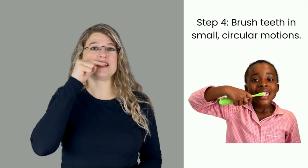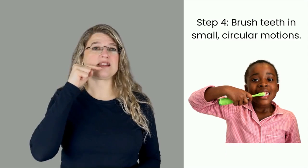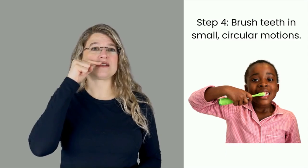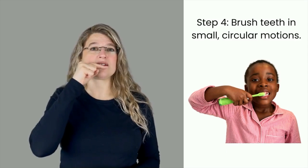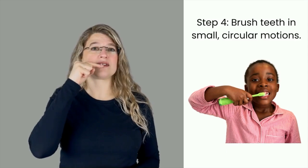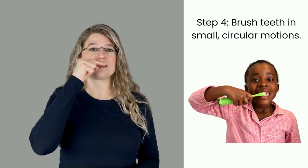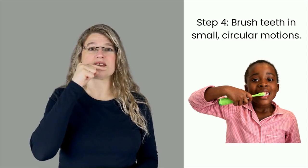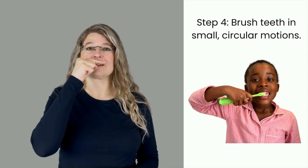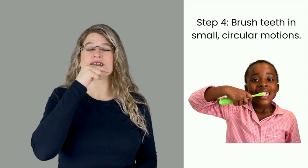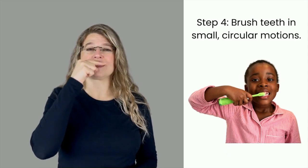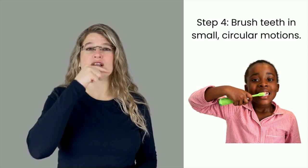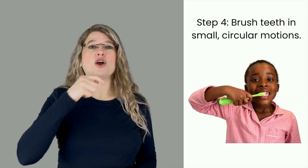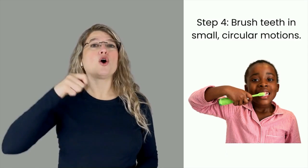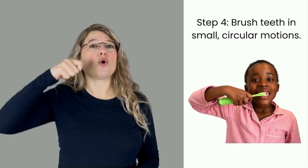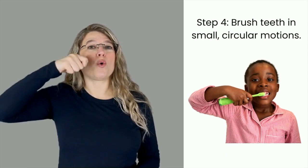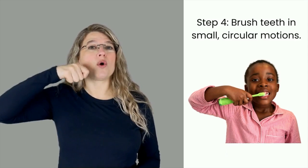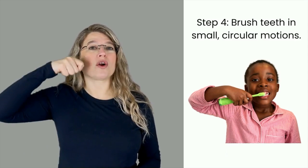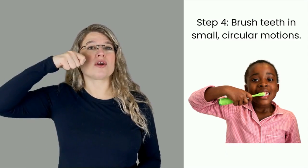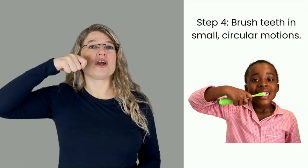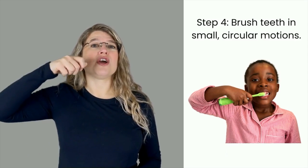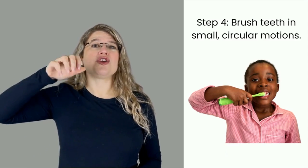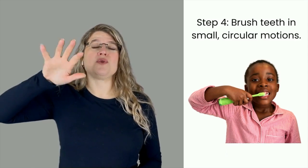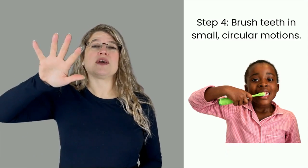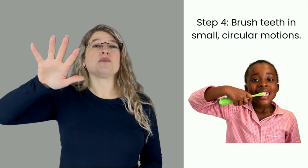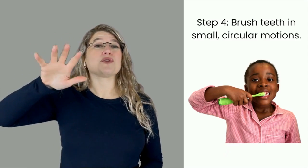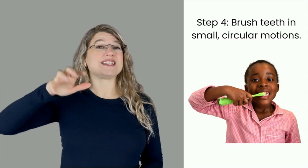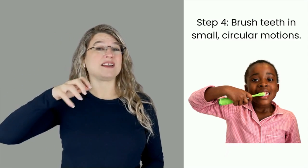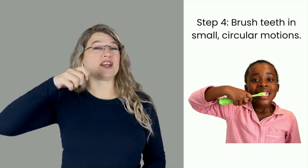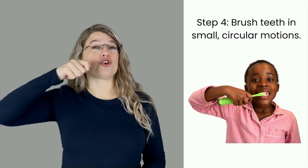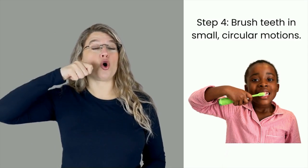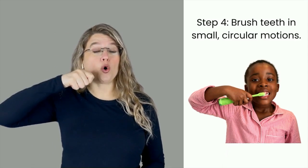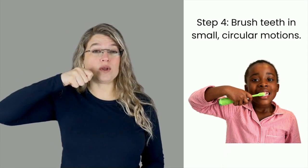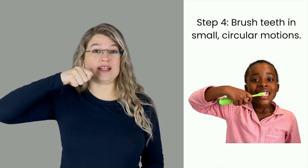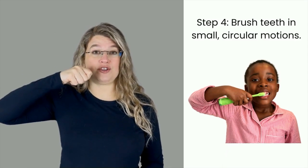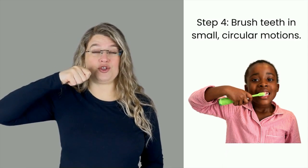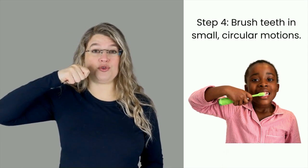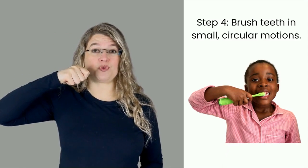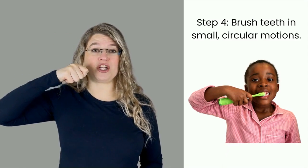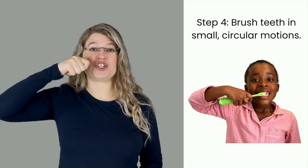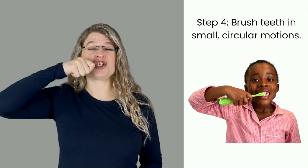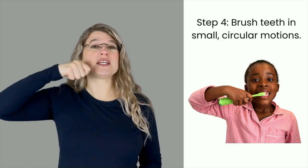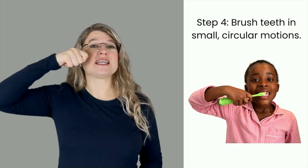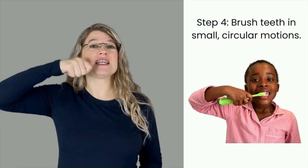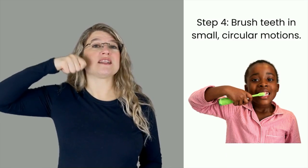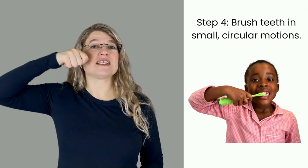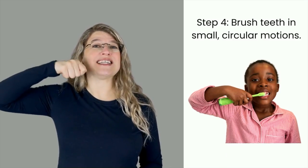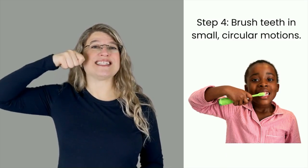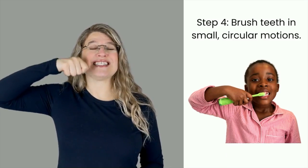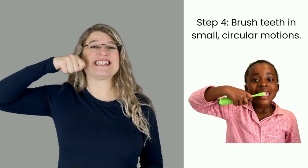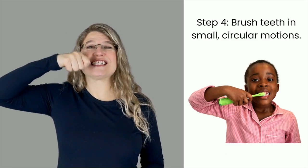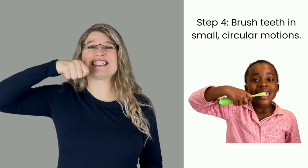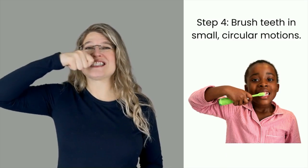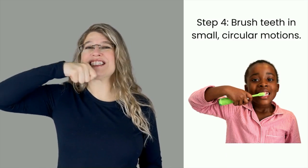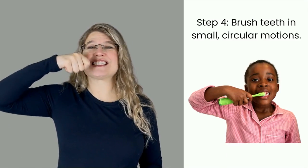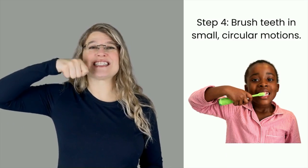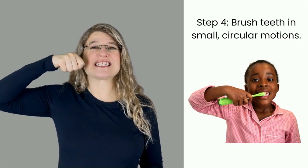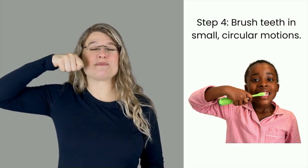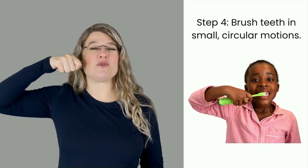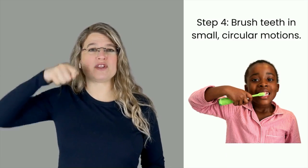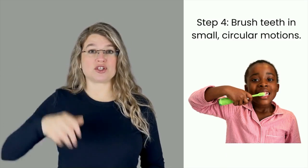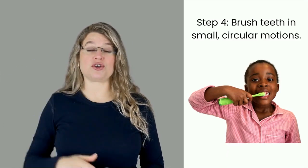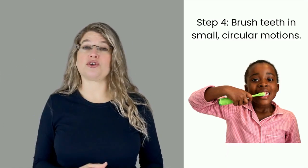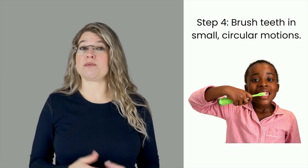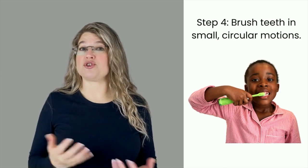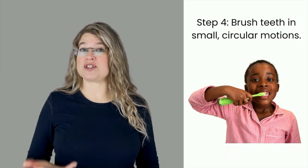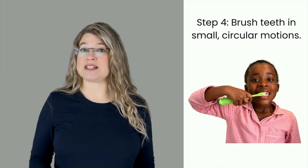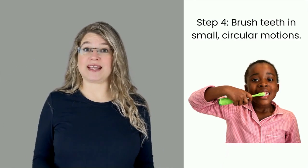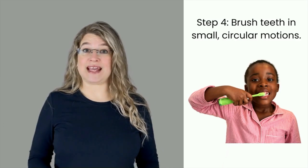this. Or you can pretend like you're holding the toothbrush and then move in circular motions like